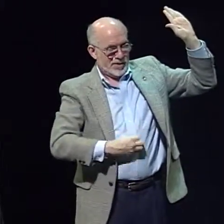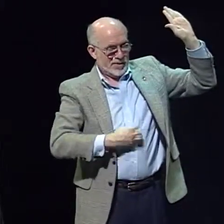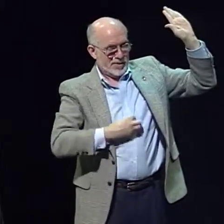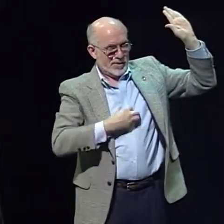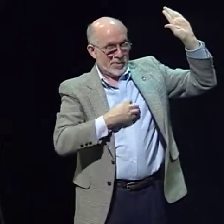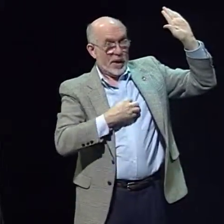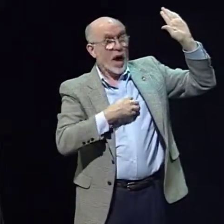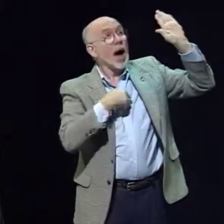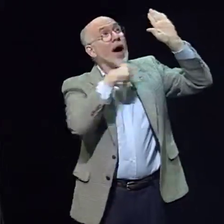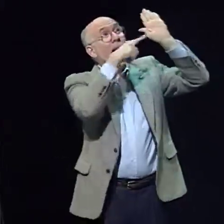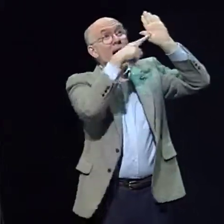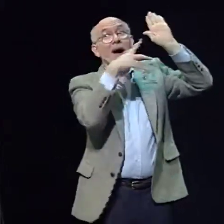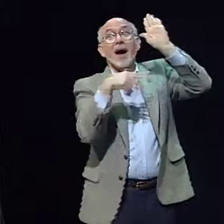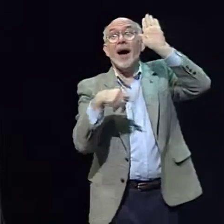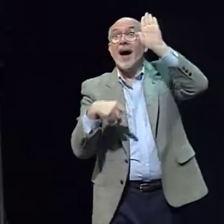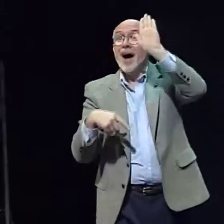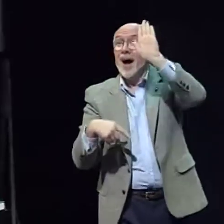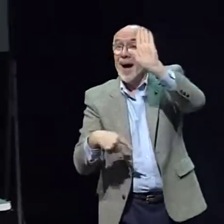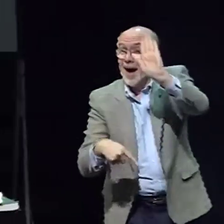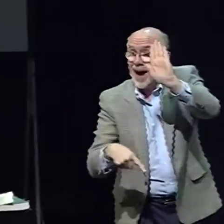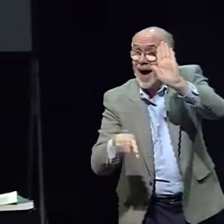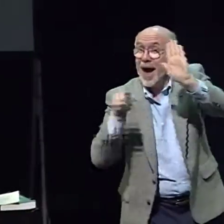SO IT STARTS WITH A FEELING.